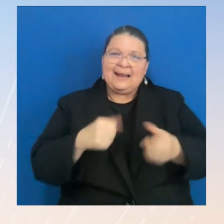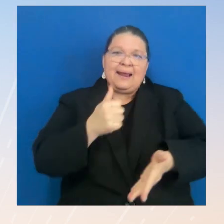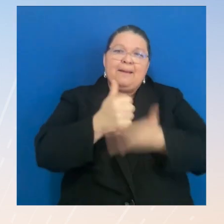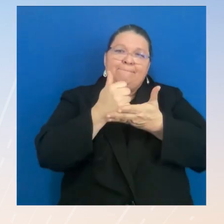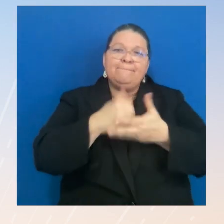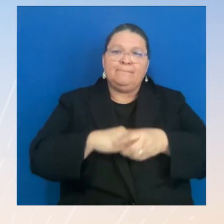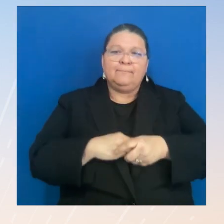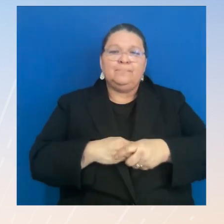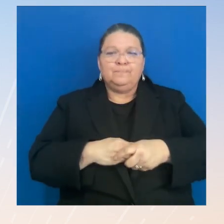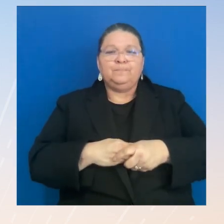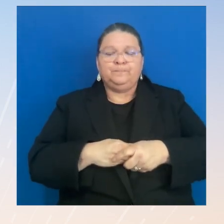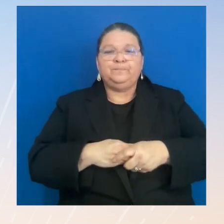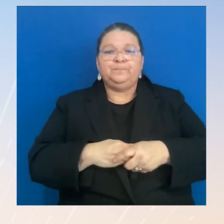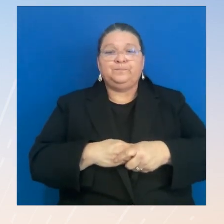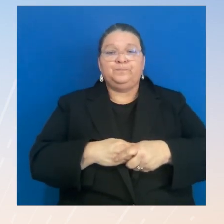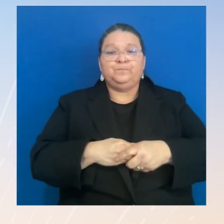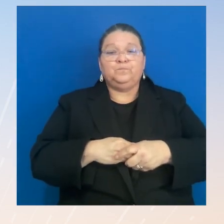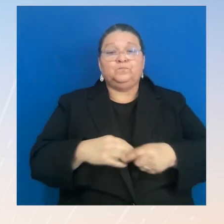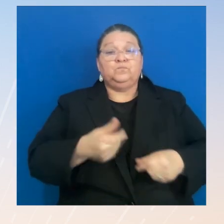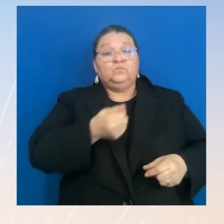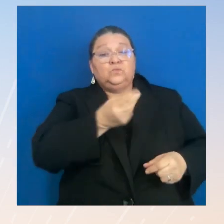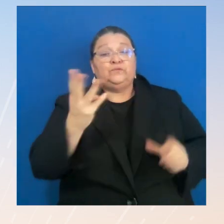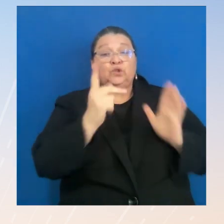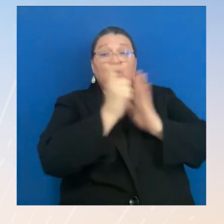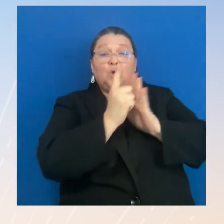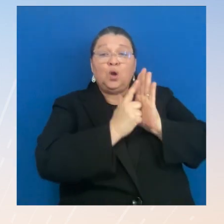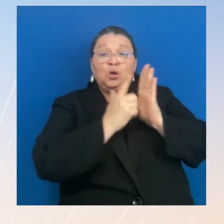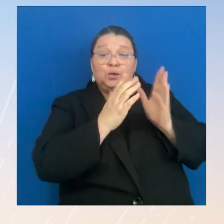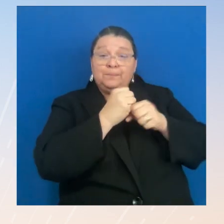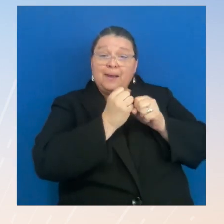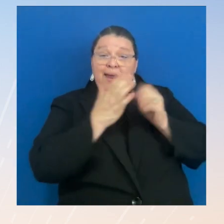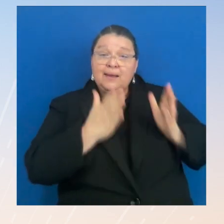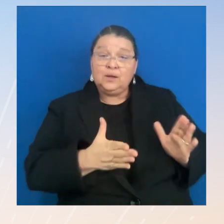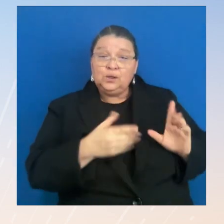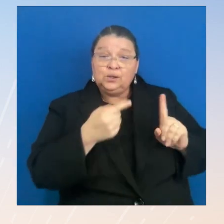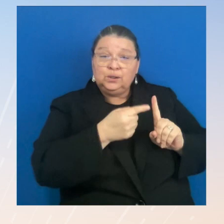to lift the ban of summer sales of gasoline with higher blends of ethanol.